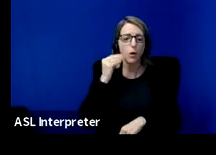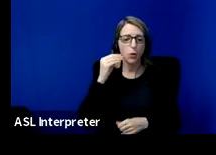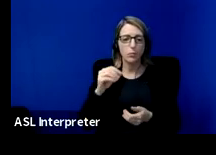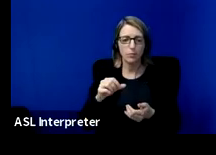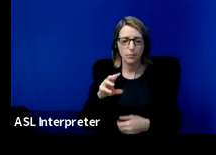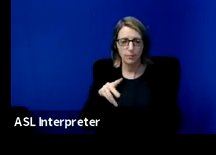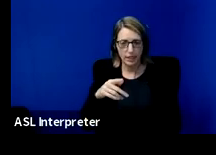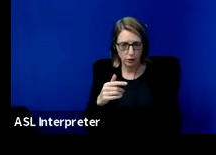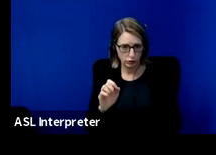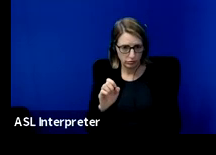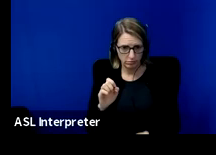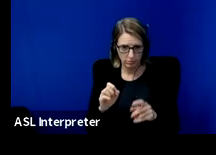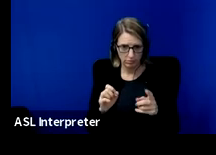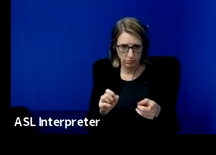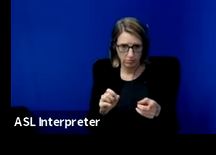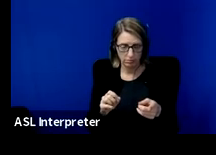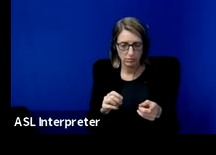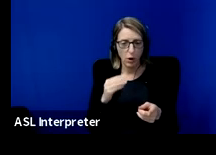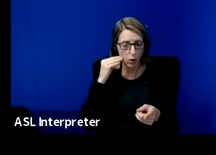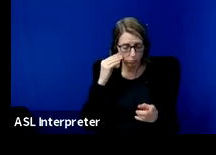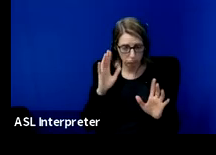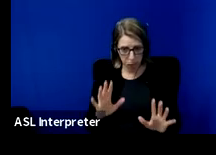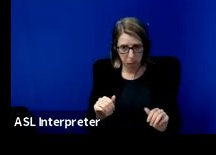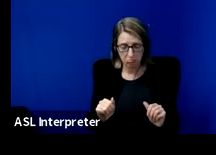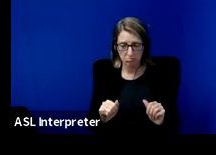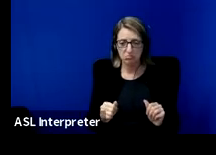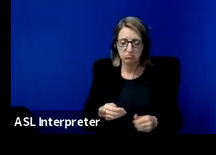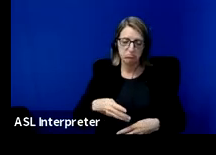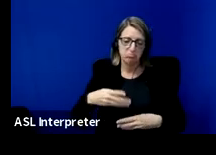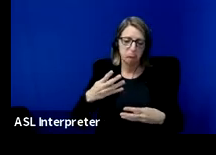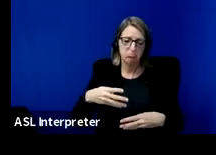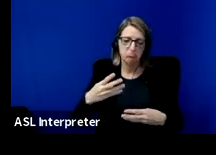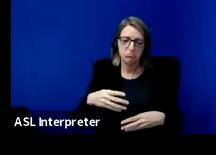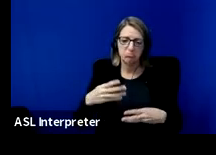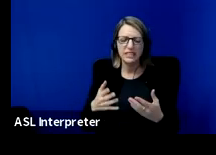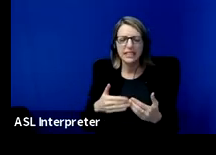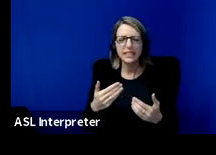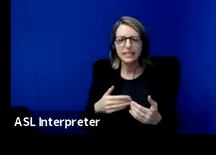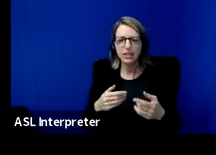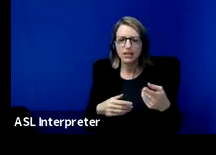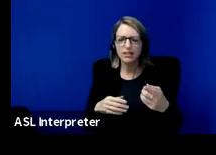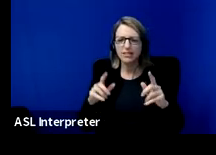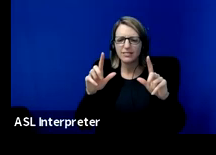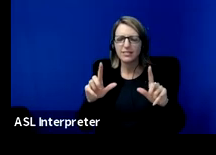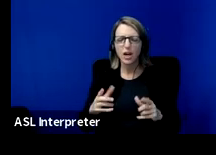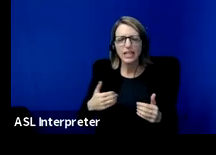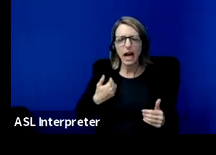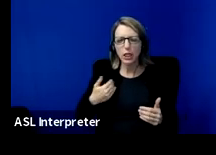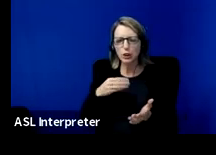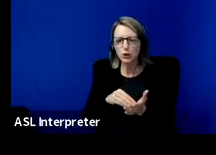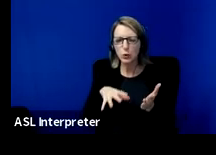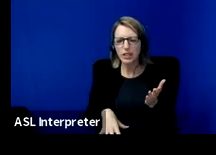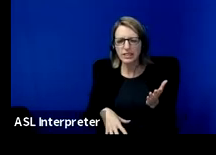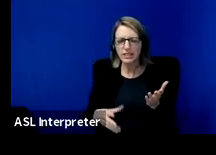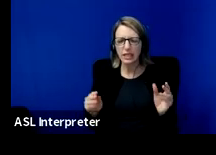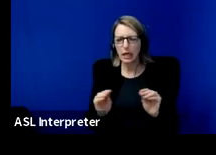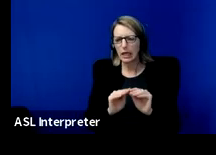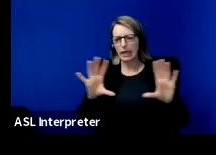ESD 112-- Kristina Wambold: And when I set up a homepage. I was able to make it a little bit easier for younger students to engage. So you notice that there's these big large